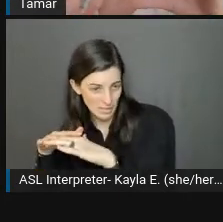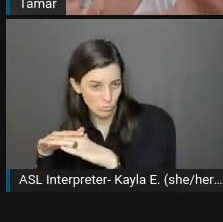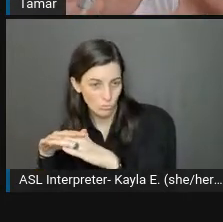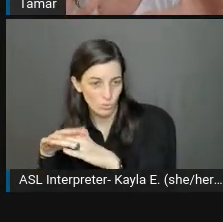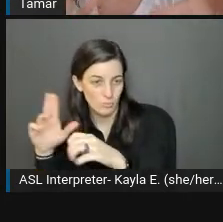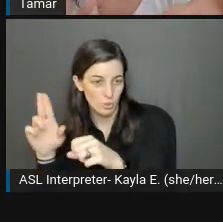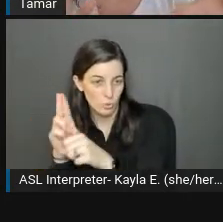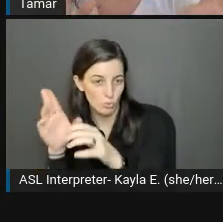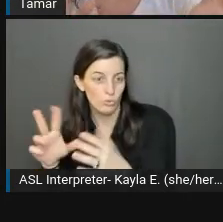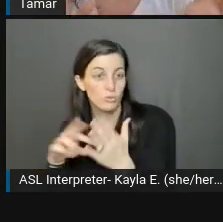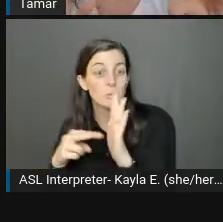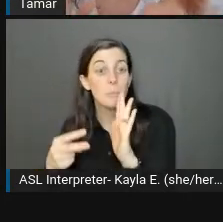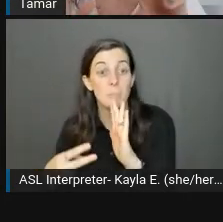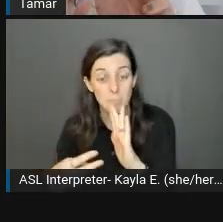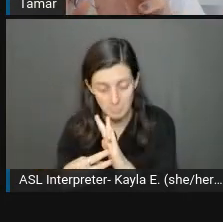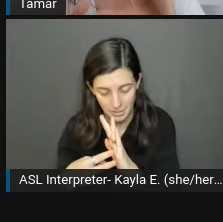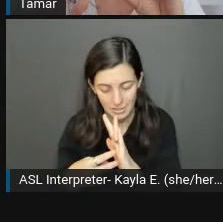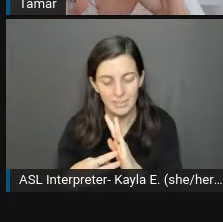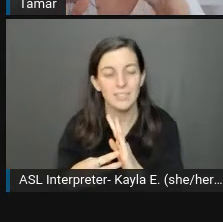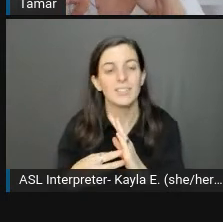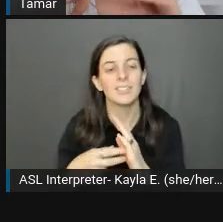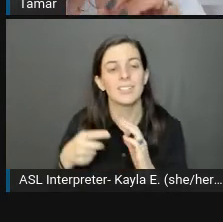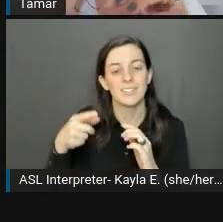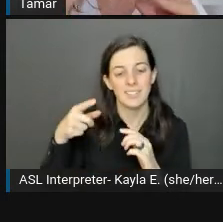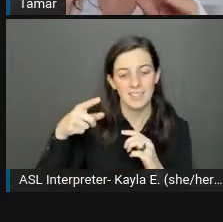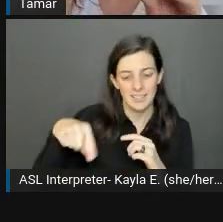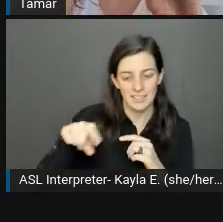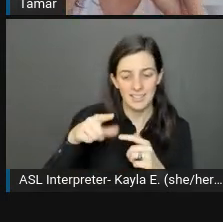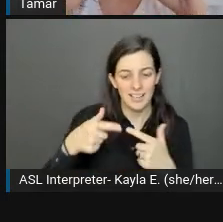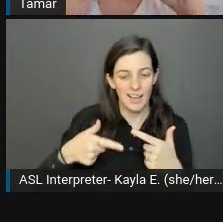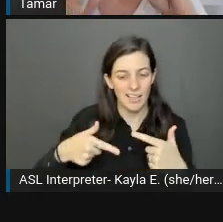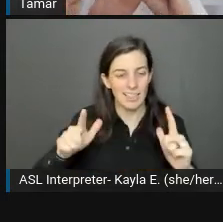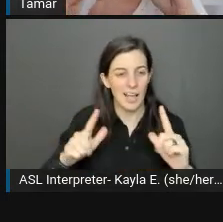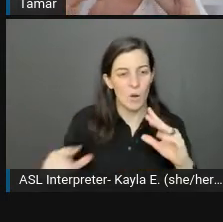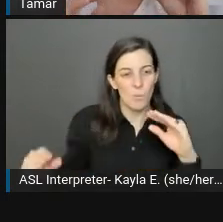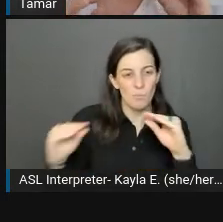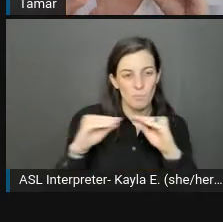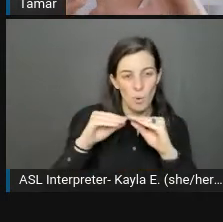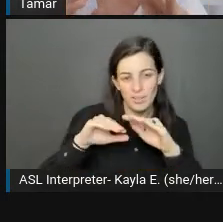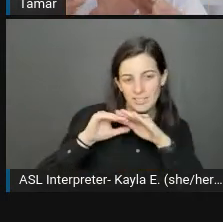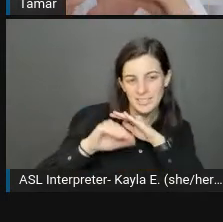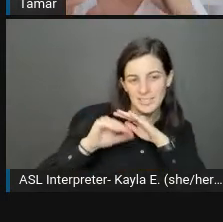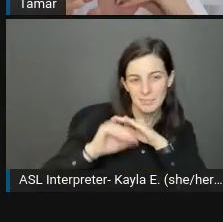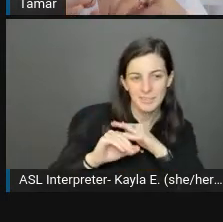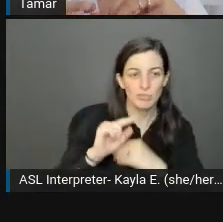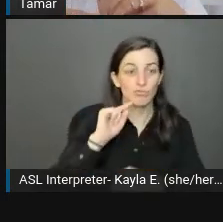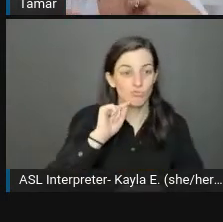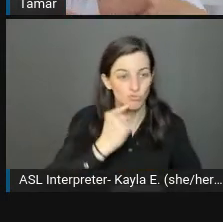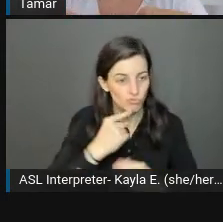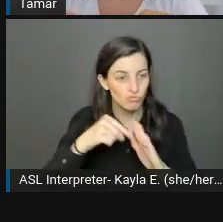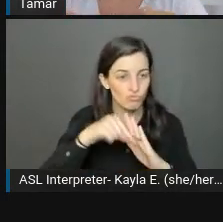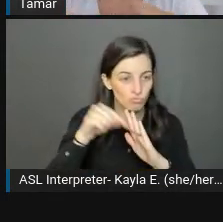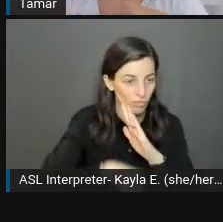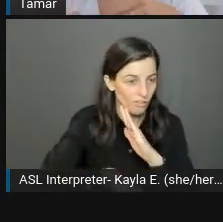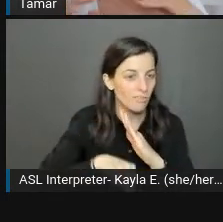Therefore, this is allowing accessibility testing, critical accessibility testing to be implemented pre-release.